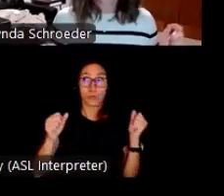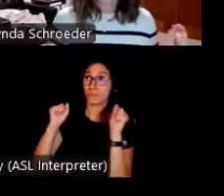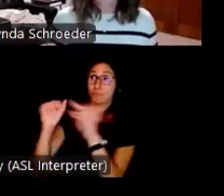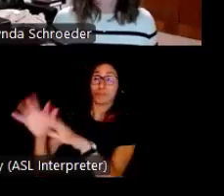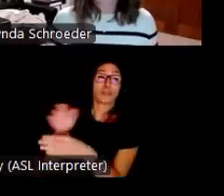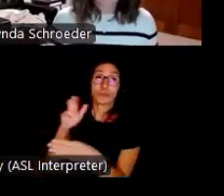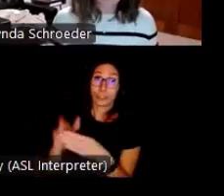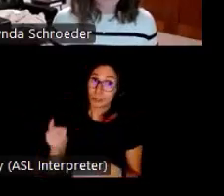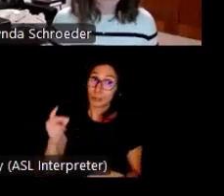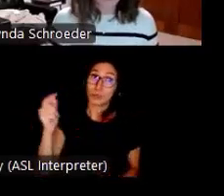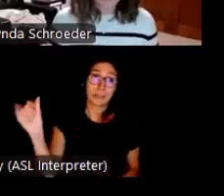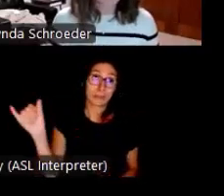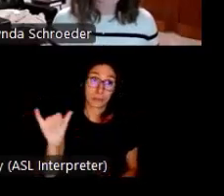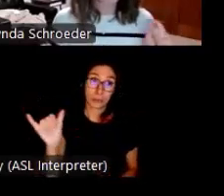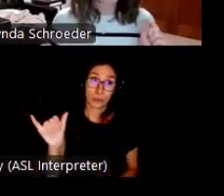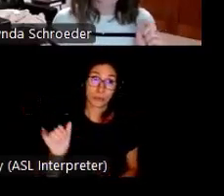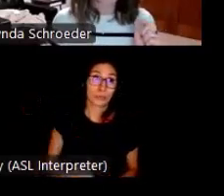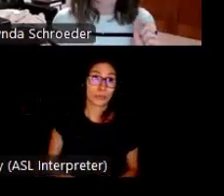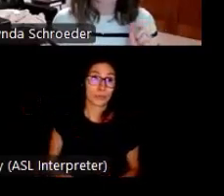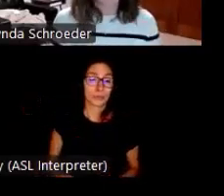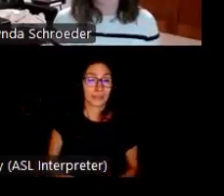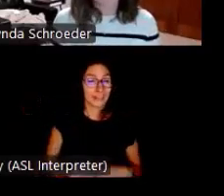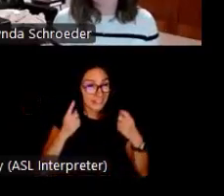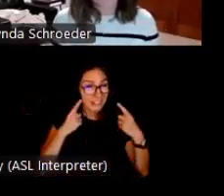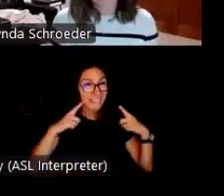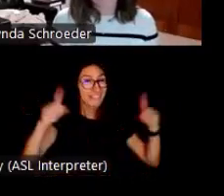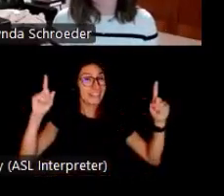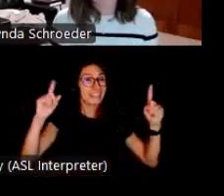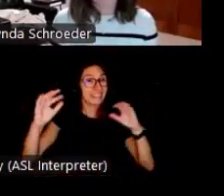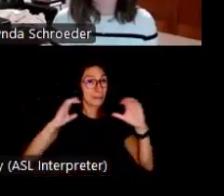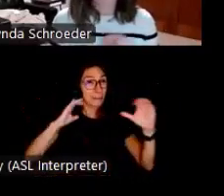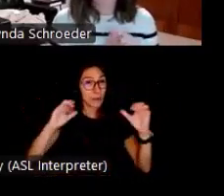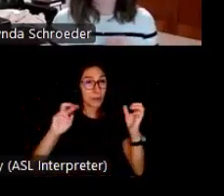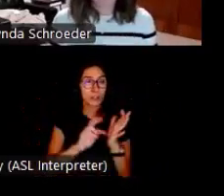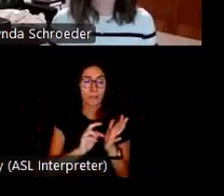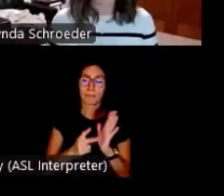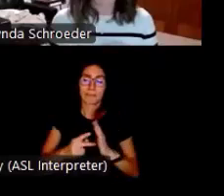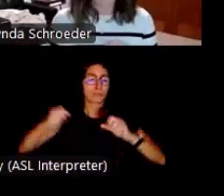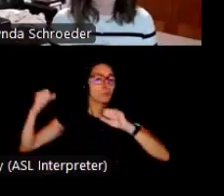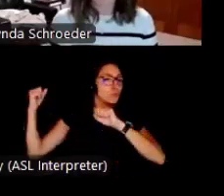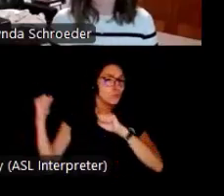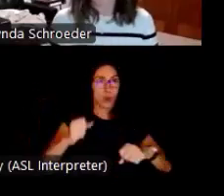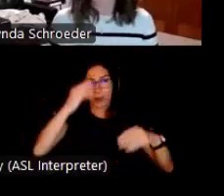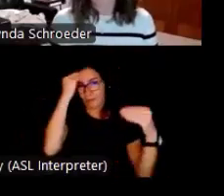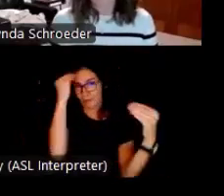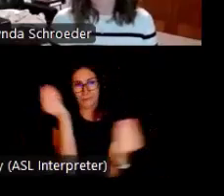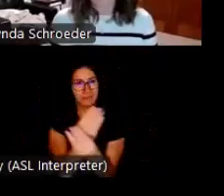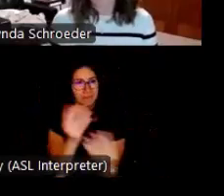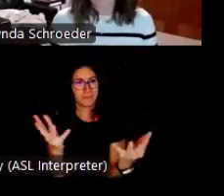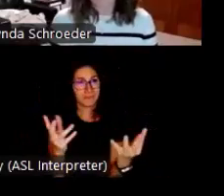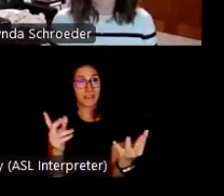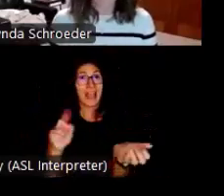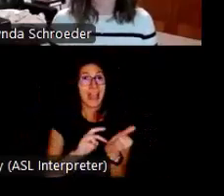Effective communication results in strong dissemination. And then community will actually do something with the work that you've produced.